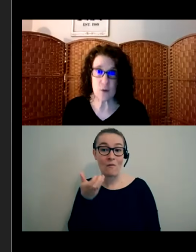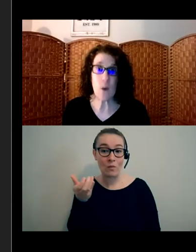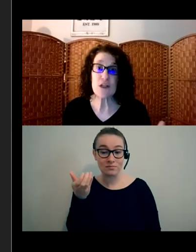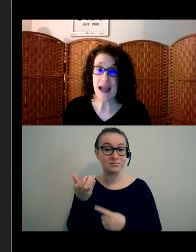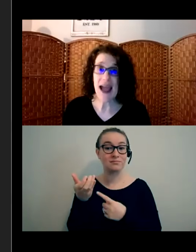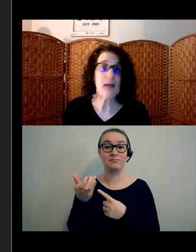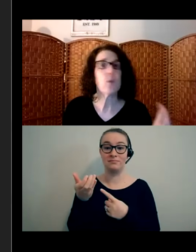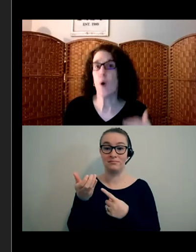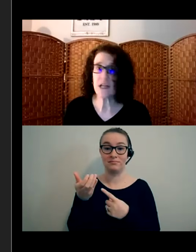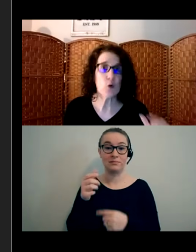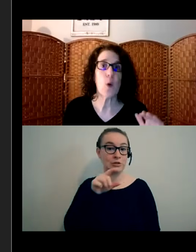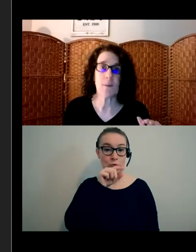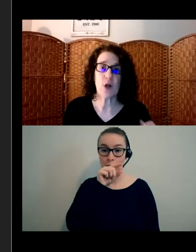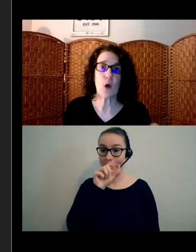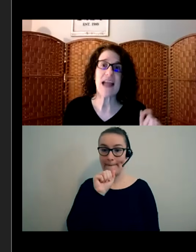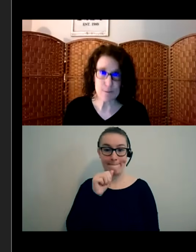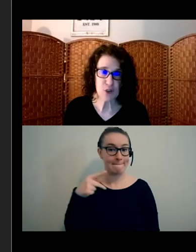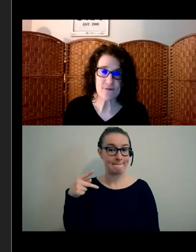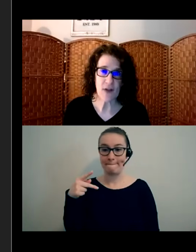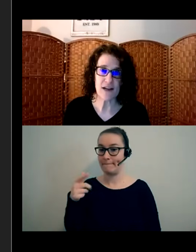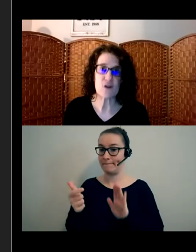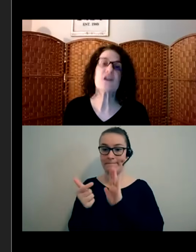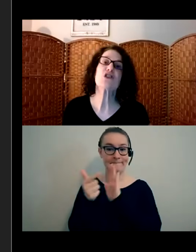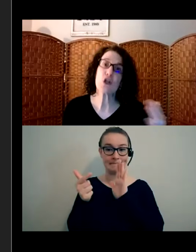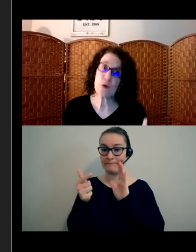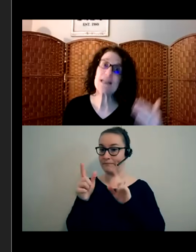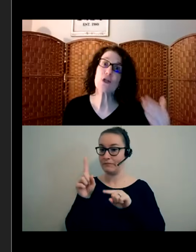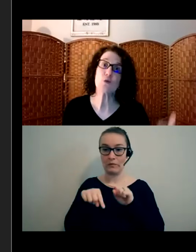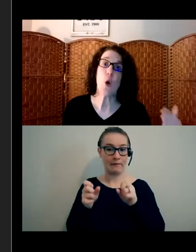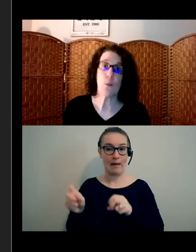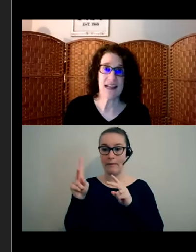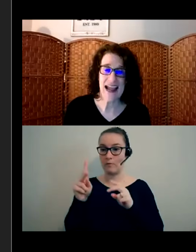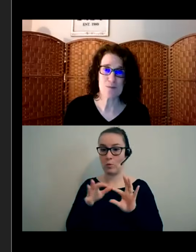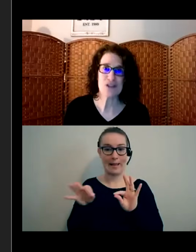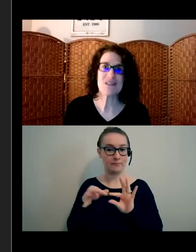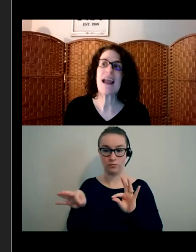Twitter's app won't let you upload a caption file. So you need to use open captions.